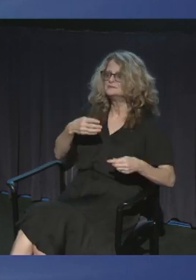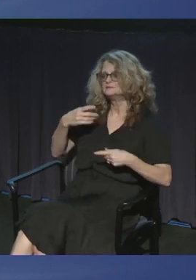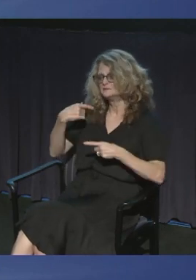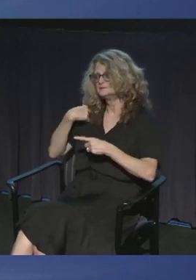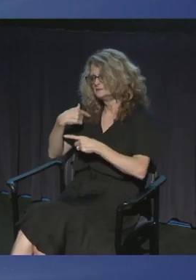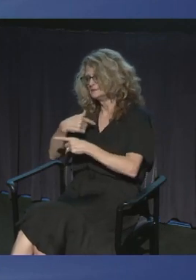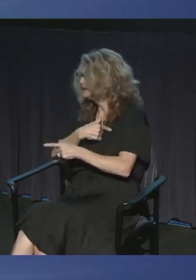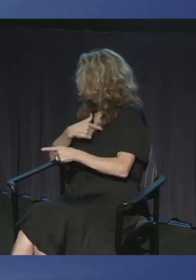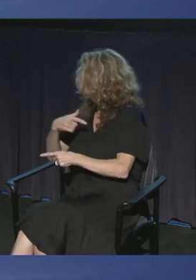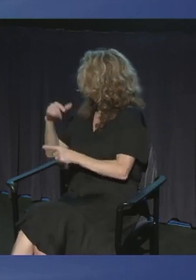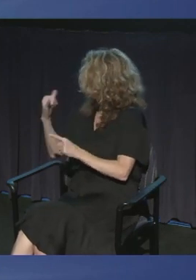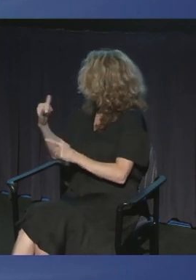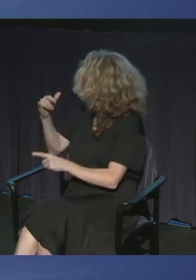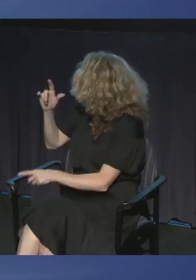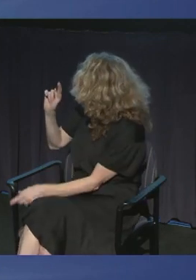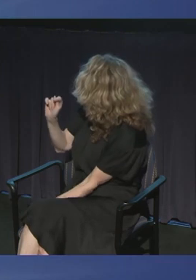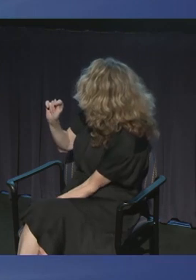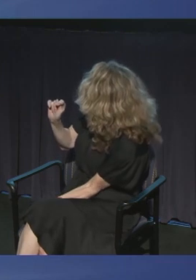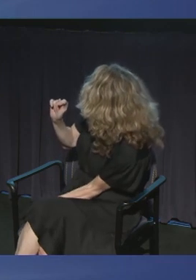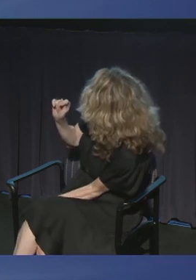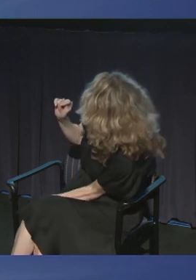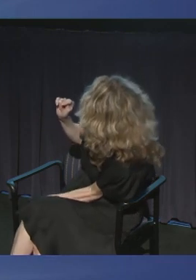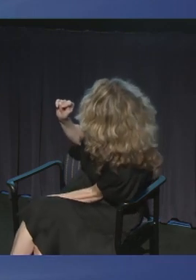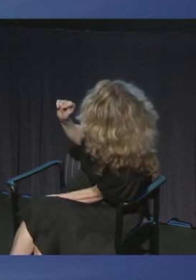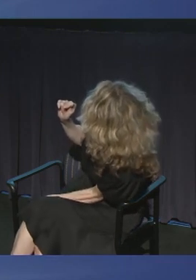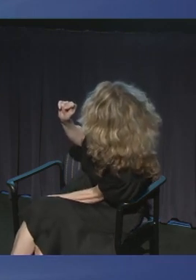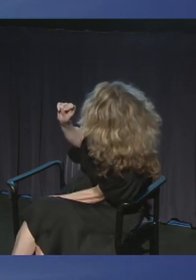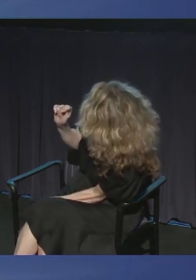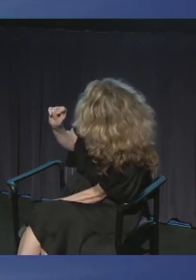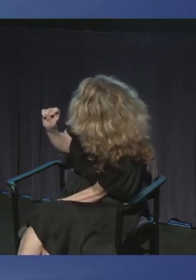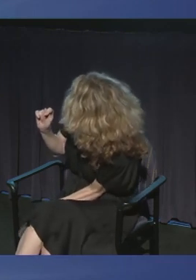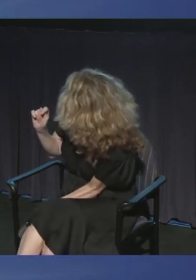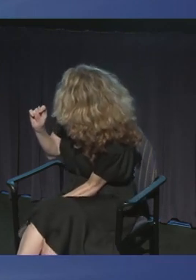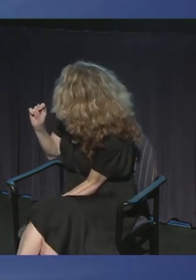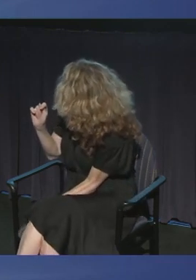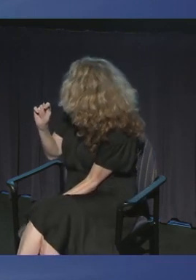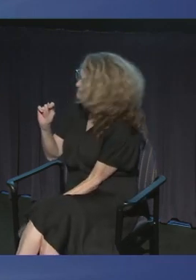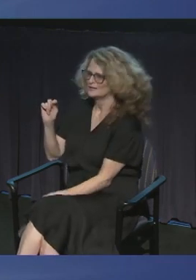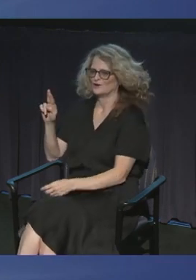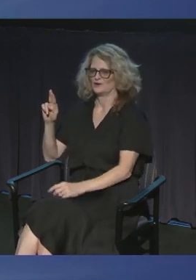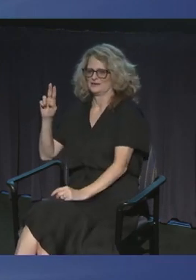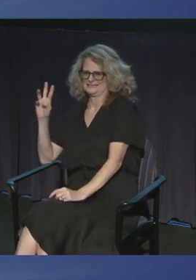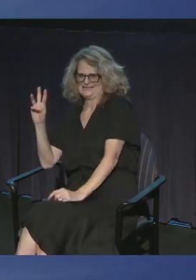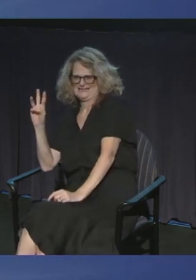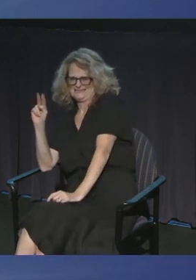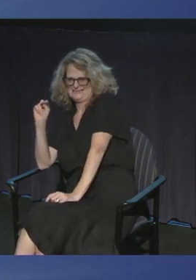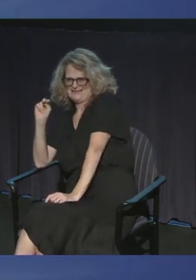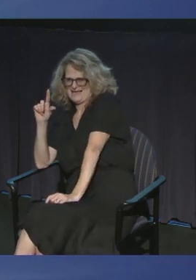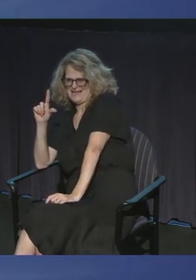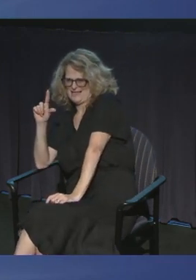IS A BIG PROGRAM AND WE HAVE BEEN FUNDED FOR OVER A DECADE LOOK AT THIS ANOTHER PROJECT FINDING THAT THE TLR 6 ADAMATE